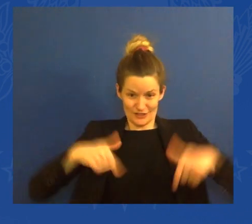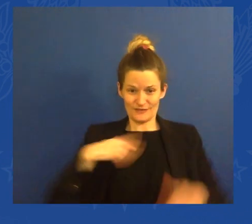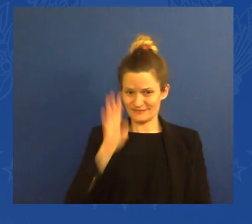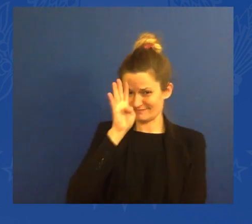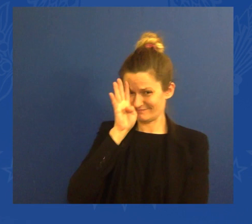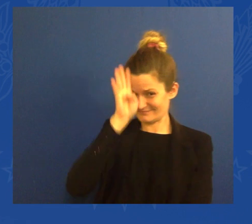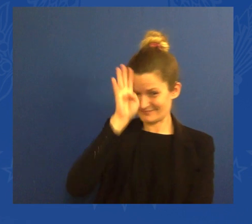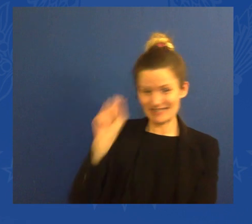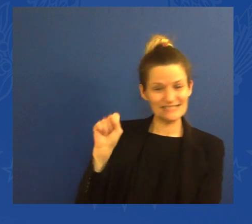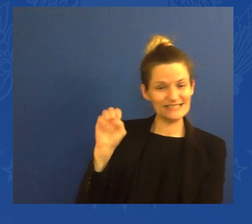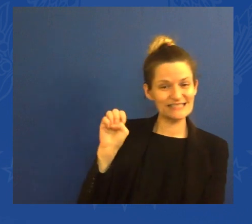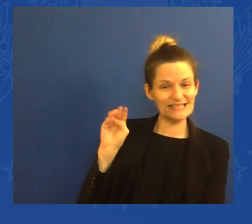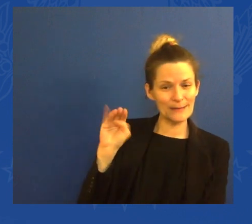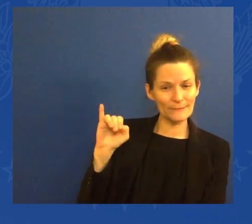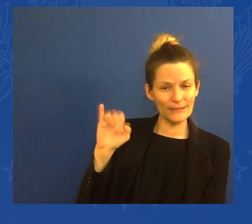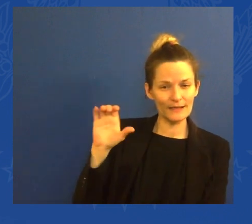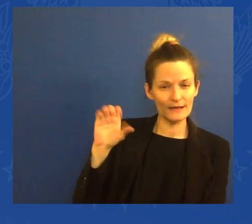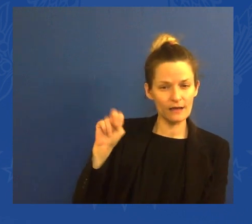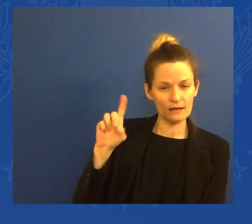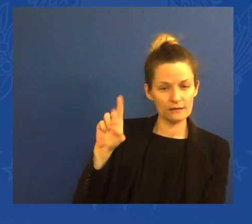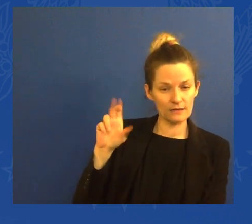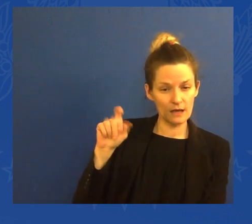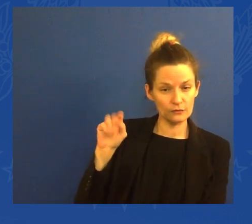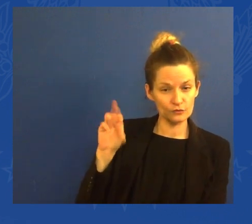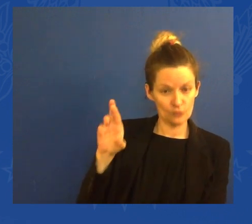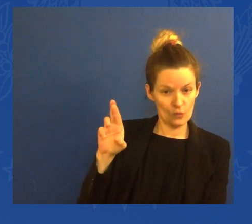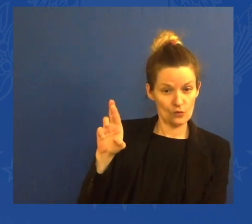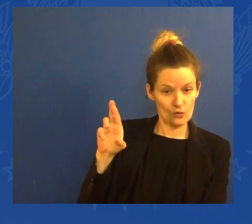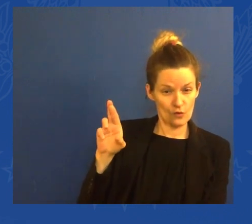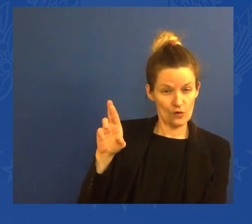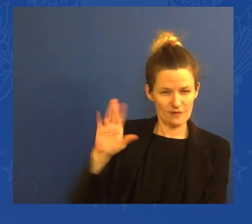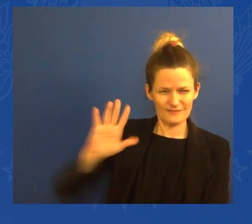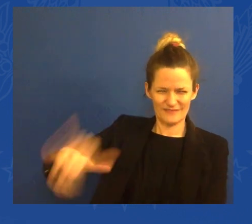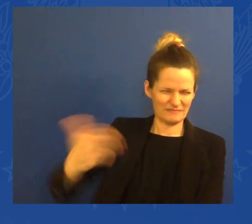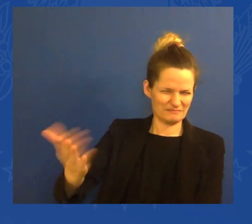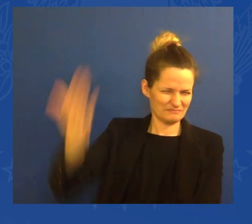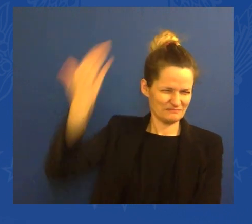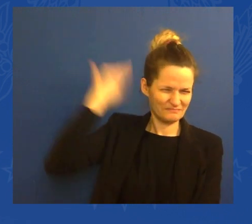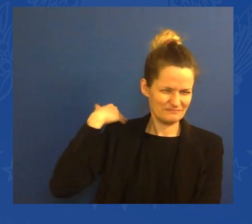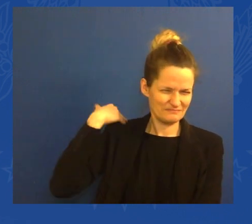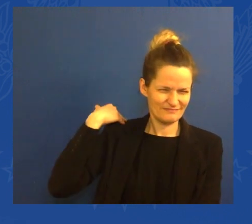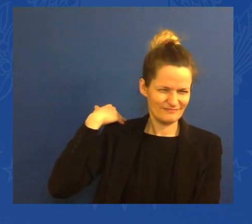but we didn't make them anymore. They're made in the rest of the world. So, prices went way up.